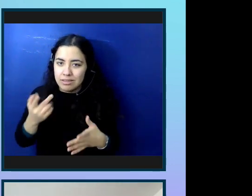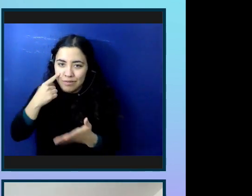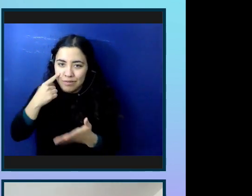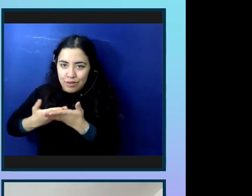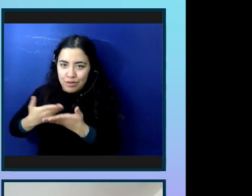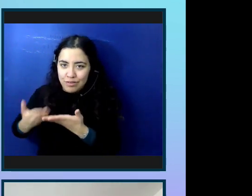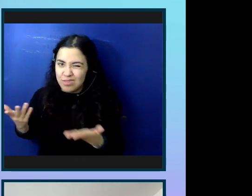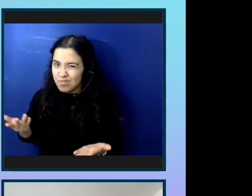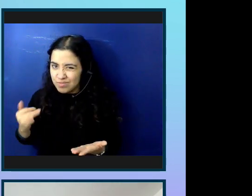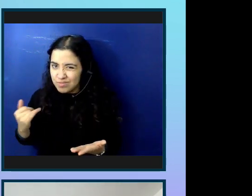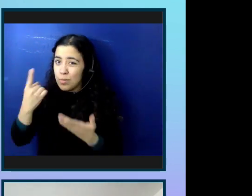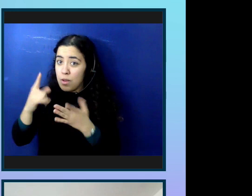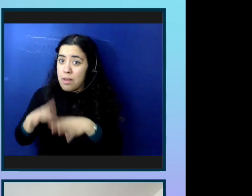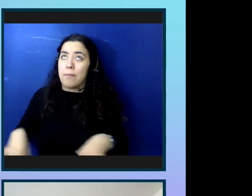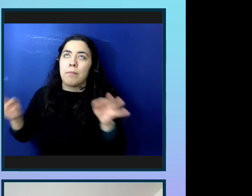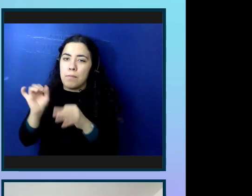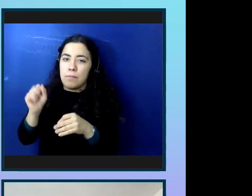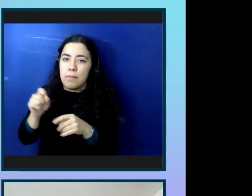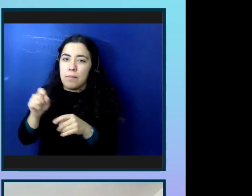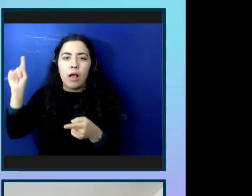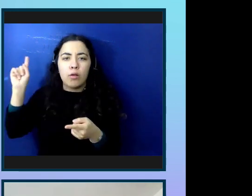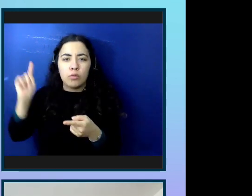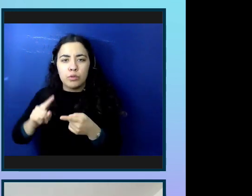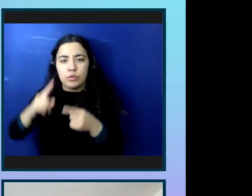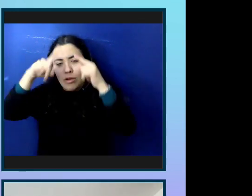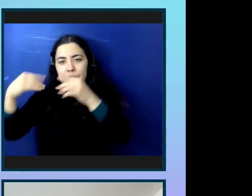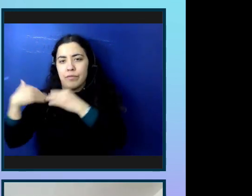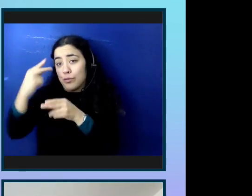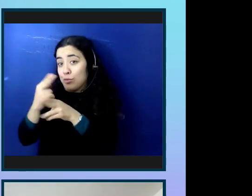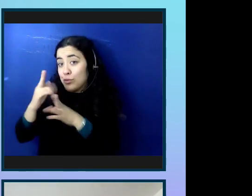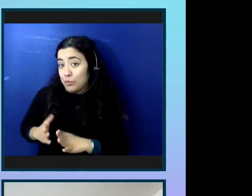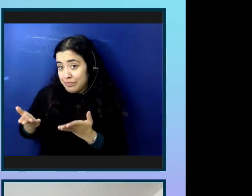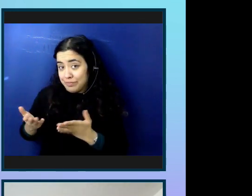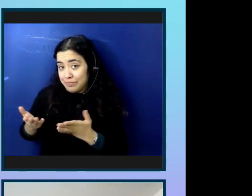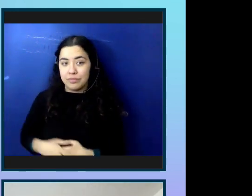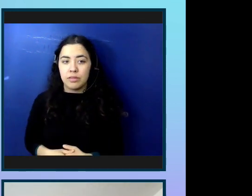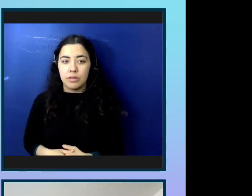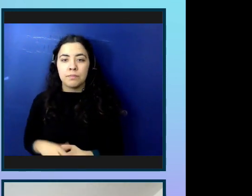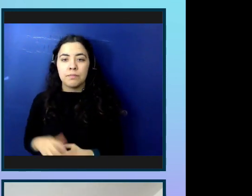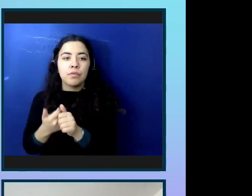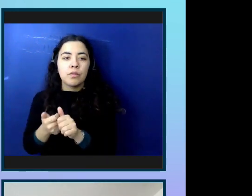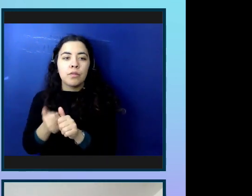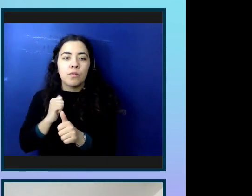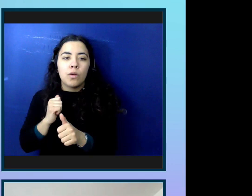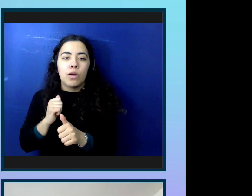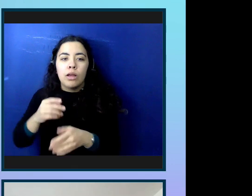but a huge way to reduce cognitive load for your users. Avoiding infinite scroll and automatic page refresh